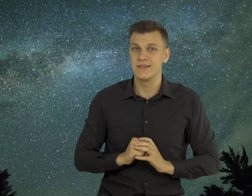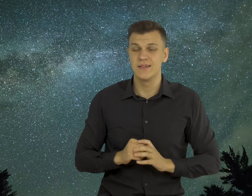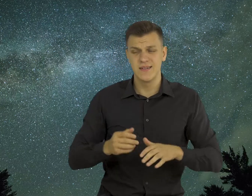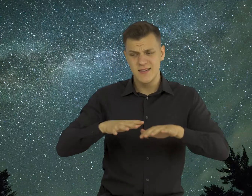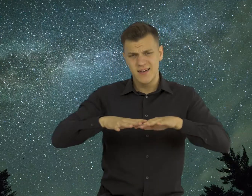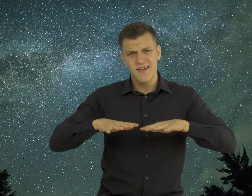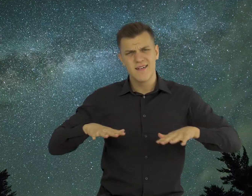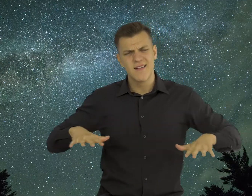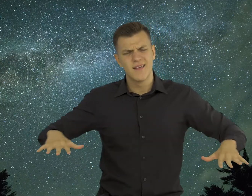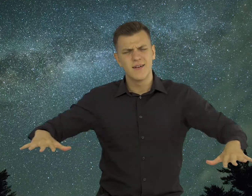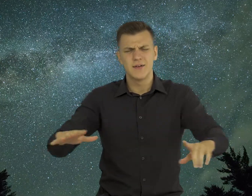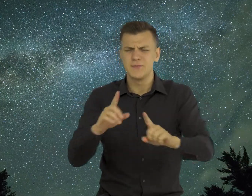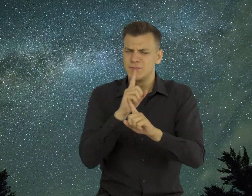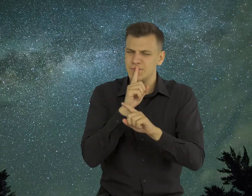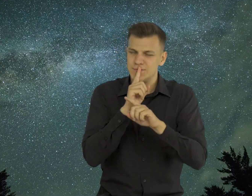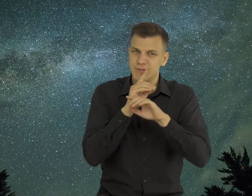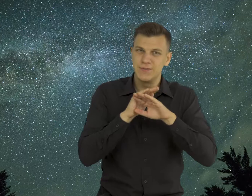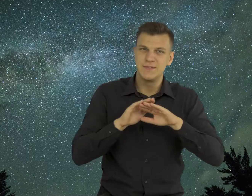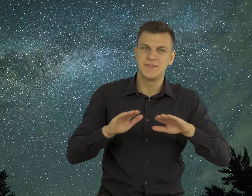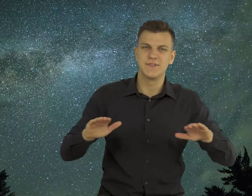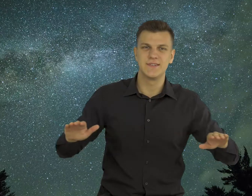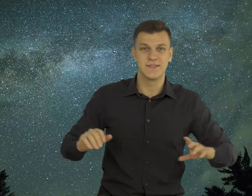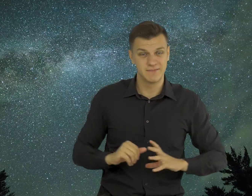There is peace around you.